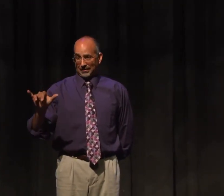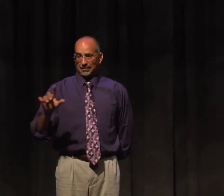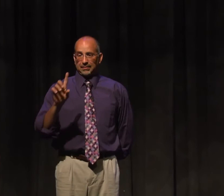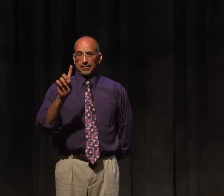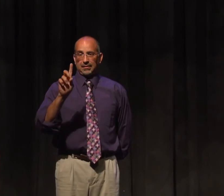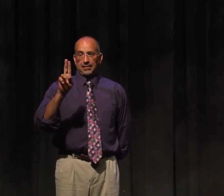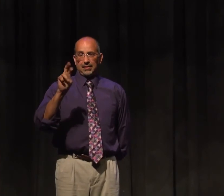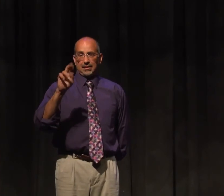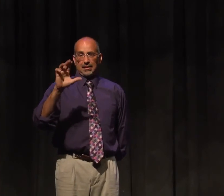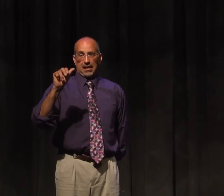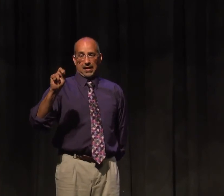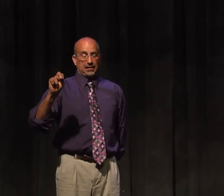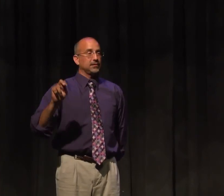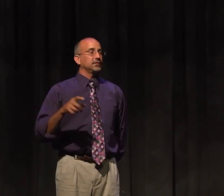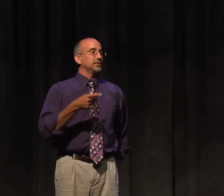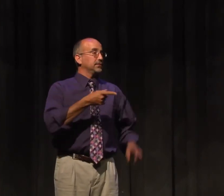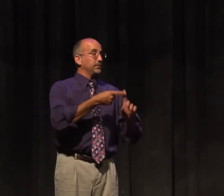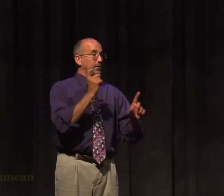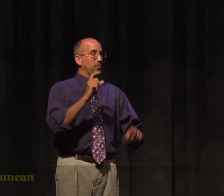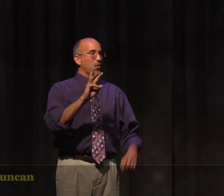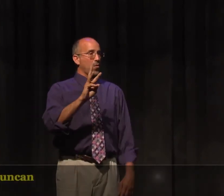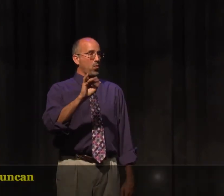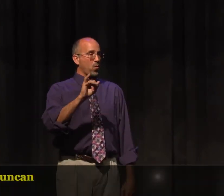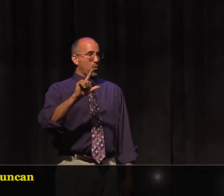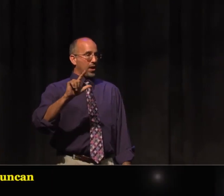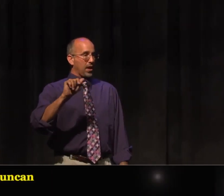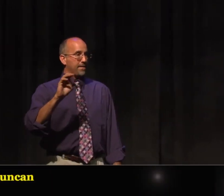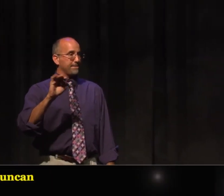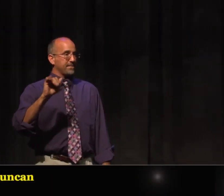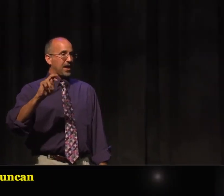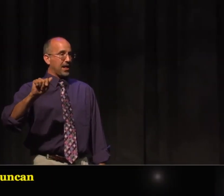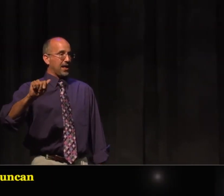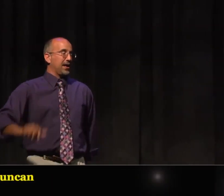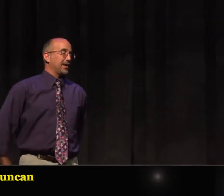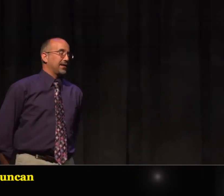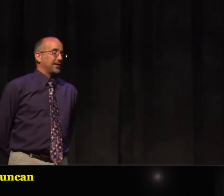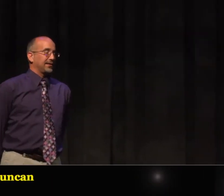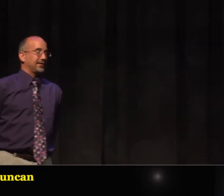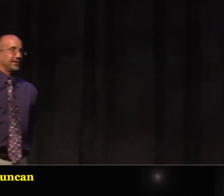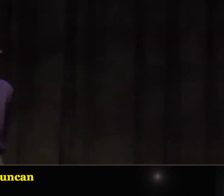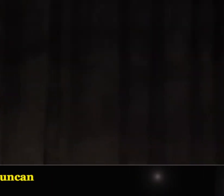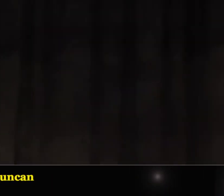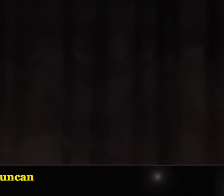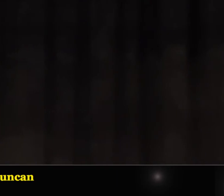Cody Duncan from Willamina